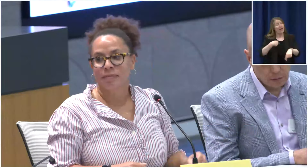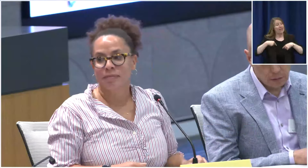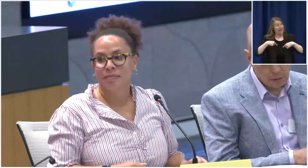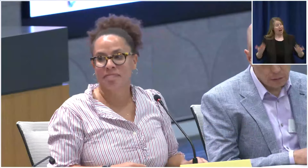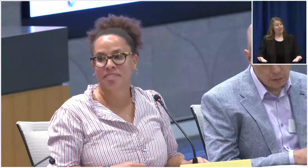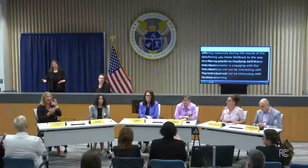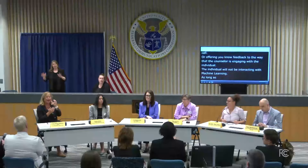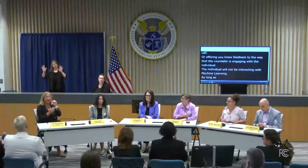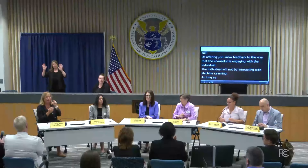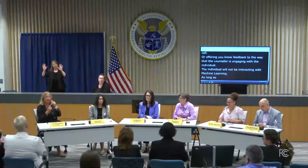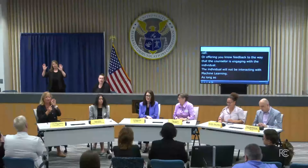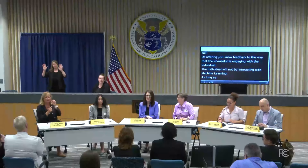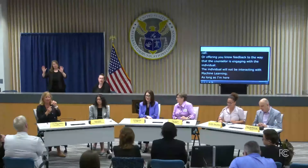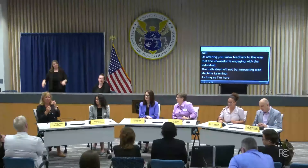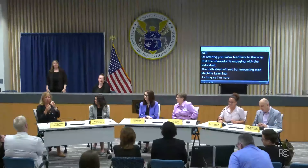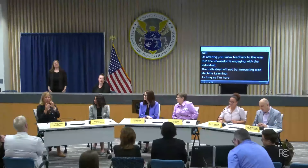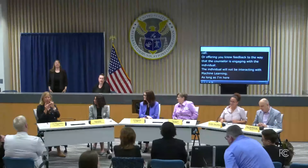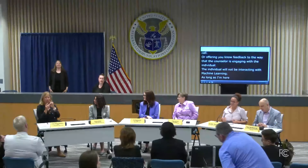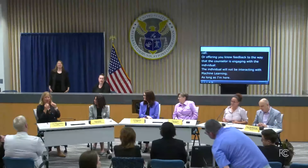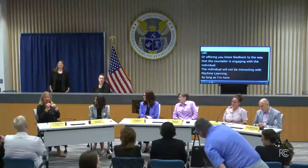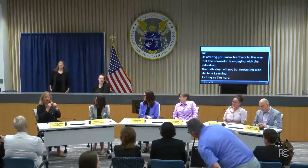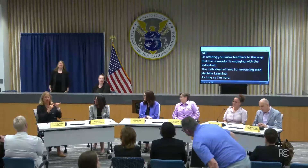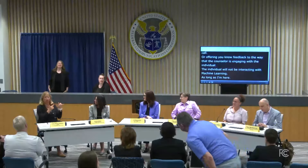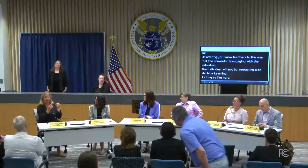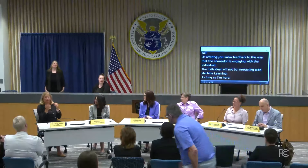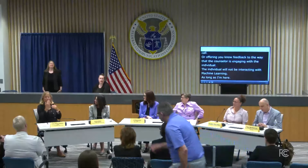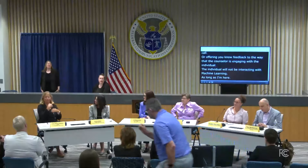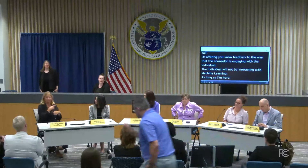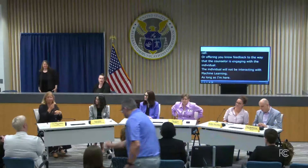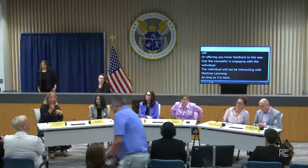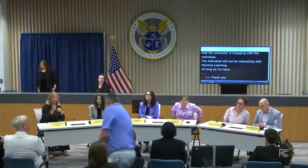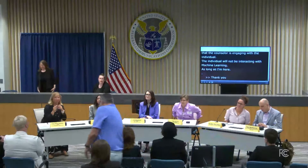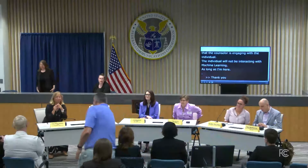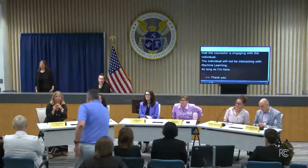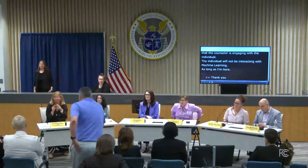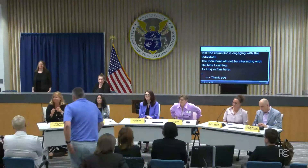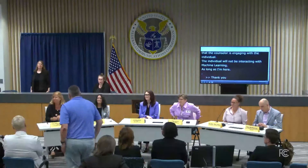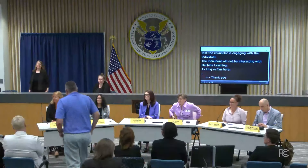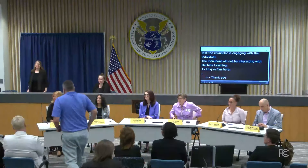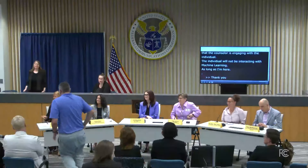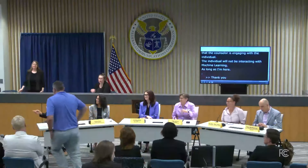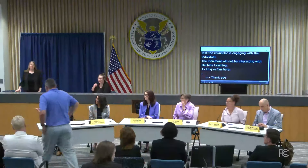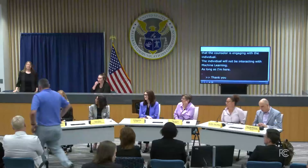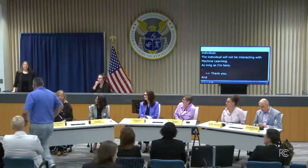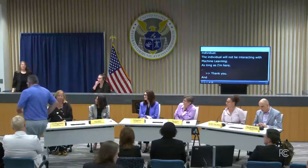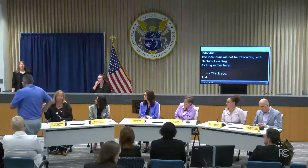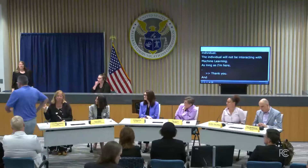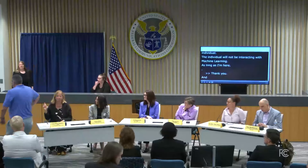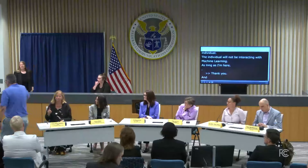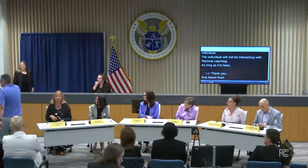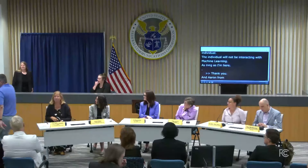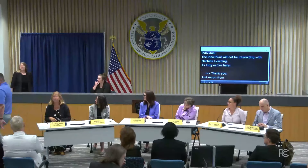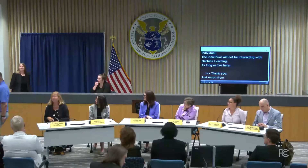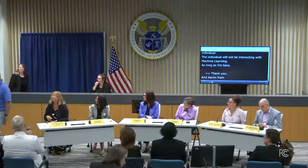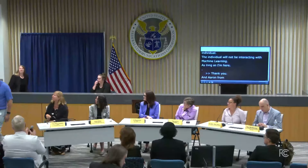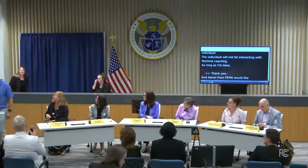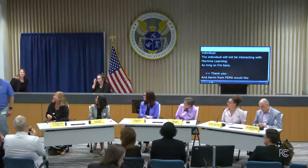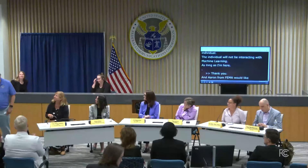COUNSELOR IS ENGAGING WITH THE INDIVIDUAL. THE INDIVIDUAL WILL NOT BE INTERACTING WITH MACHINE LEARNING.